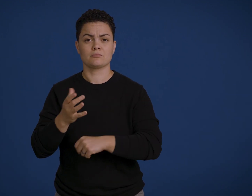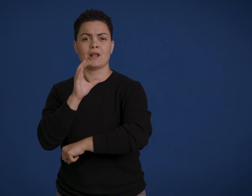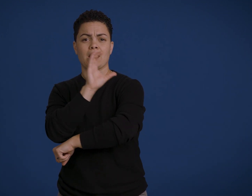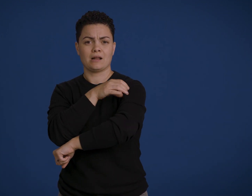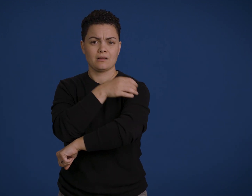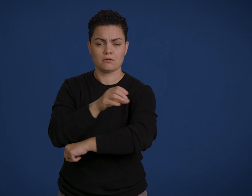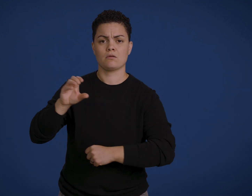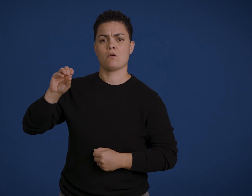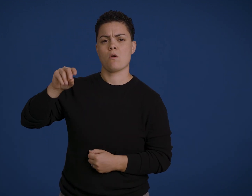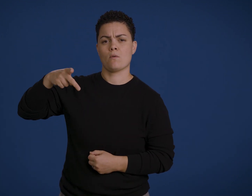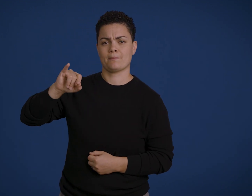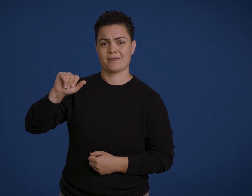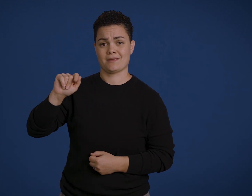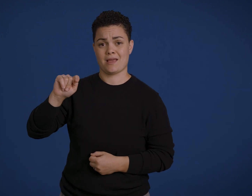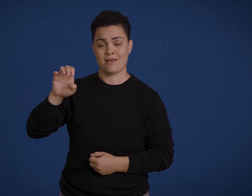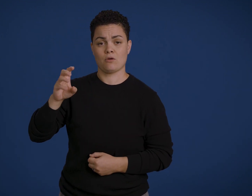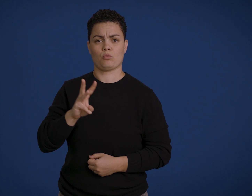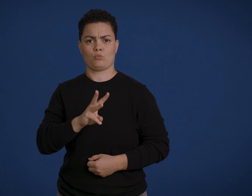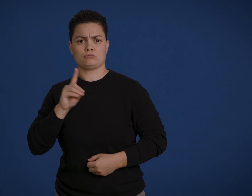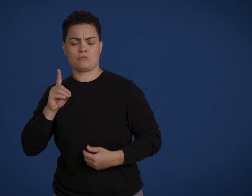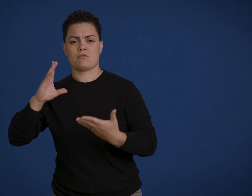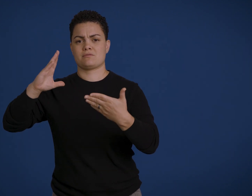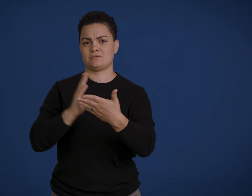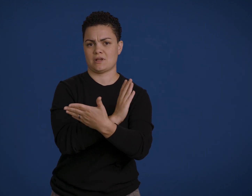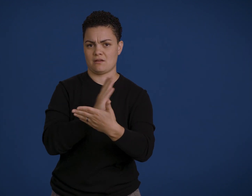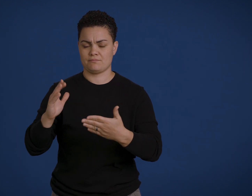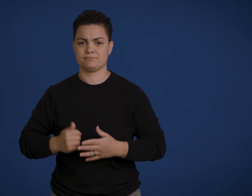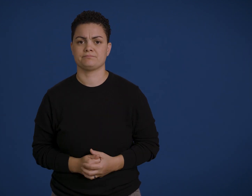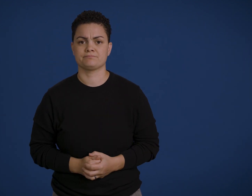this stands for Clinical Opiate Withdrawal Scale.